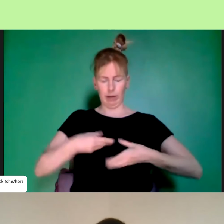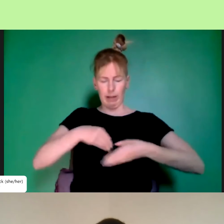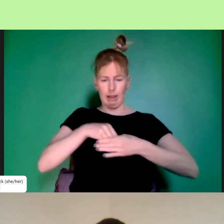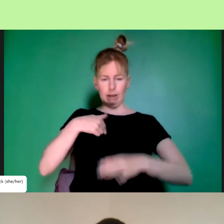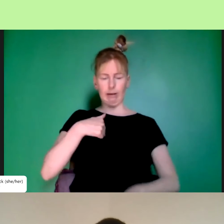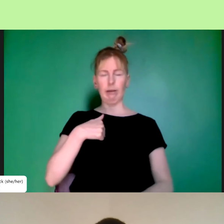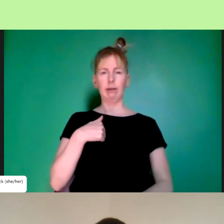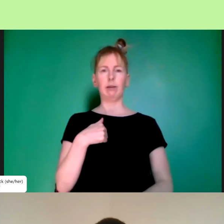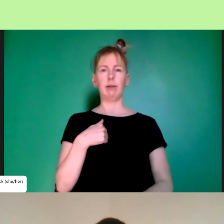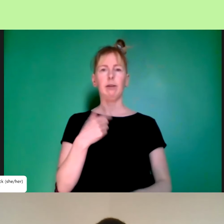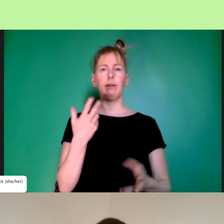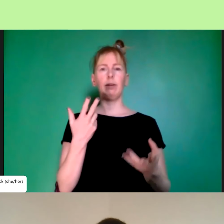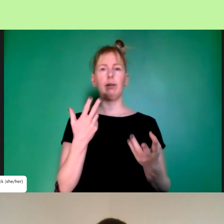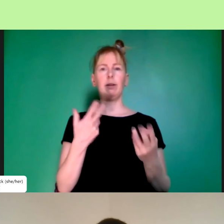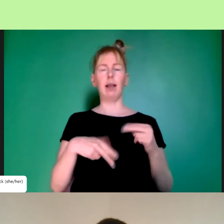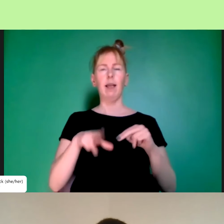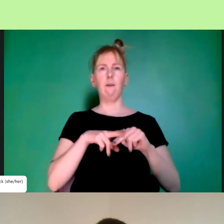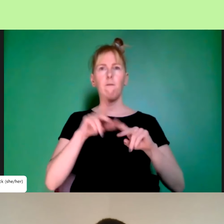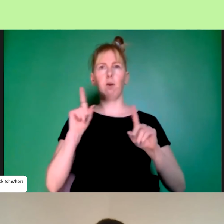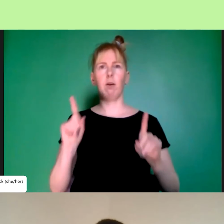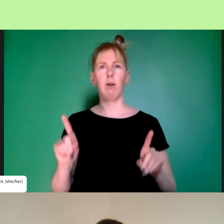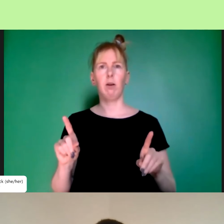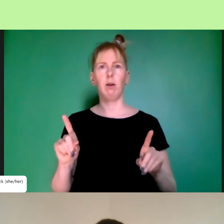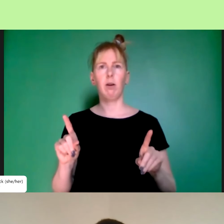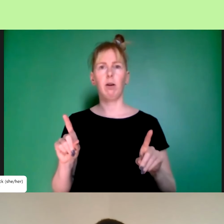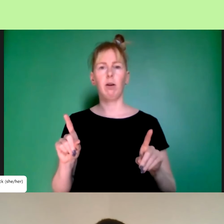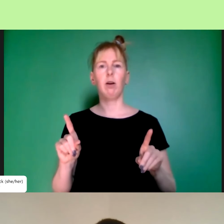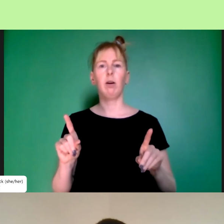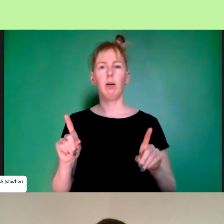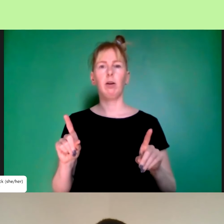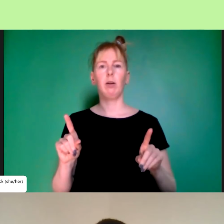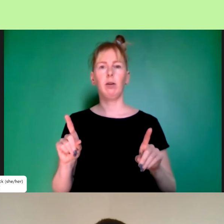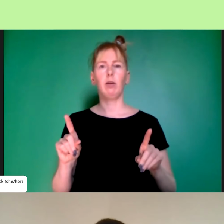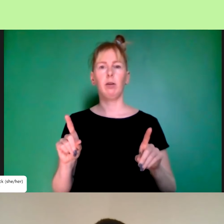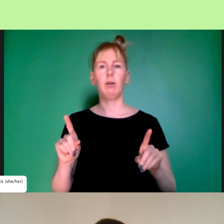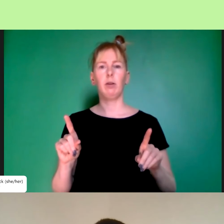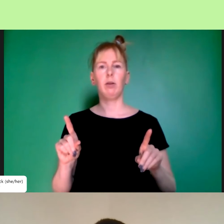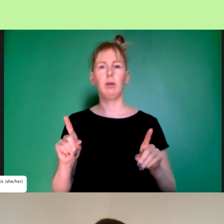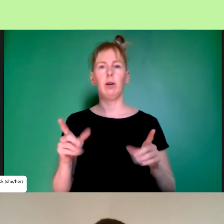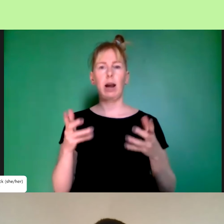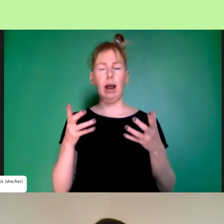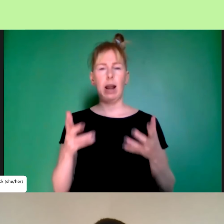know, now you're the one you know, who's allowing the coloniser to occupy so much